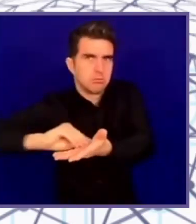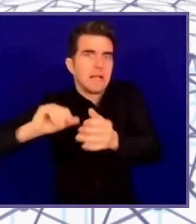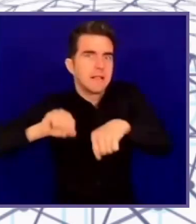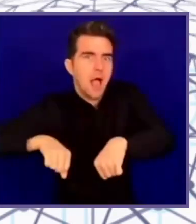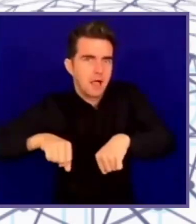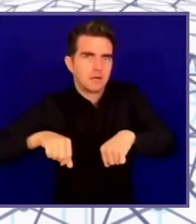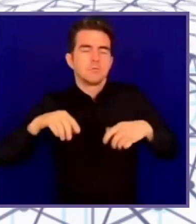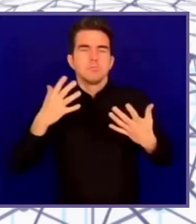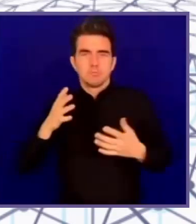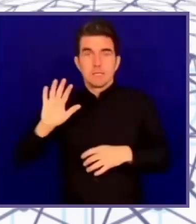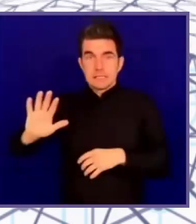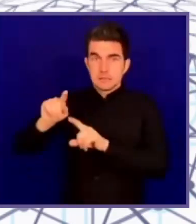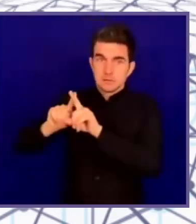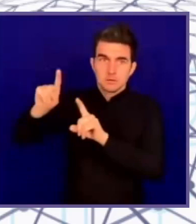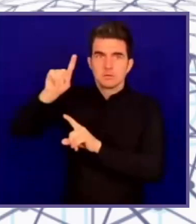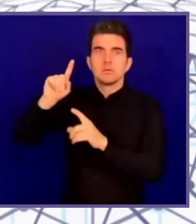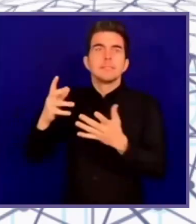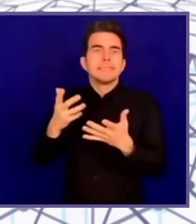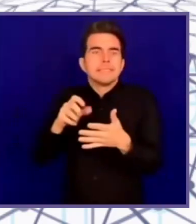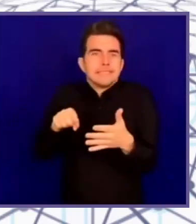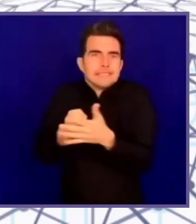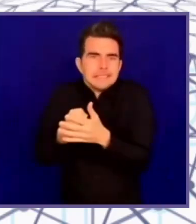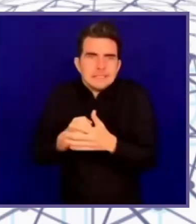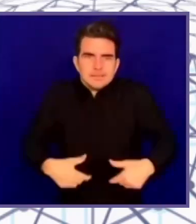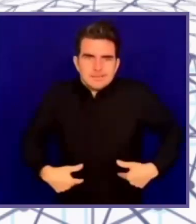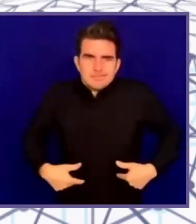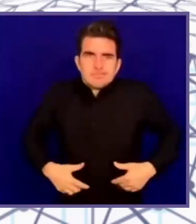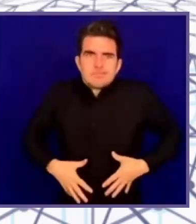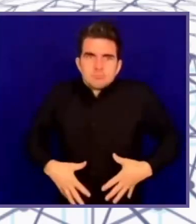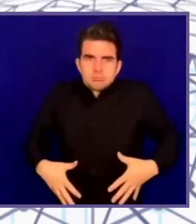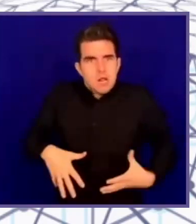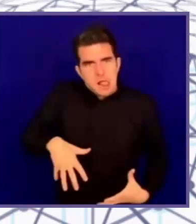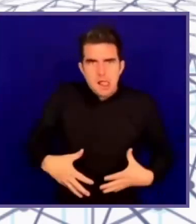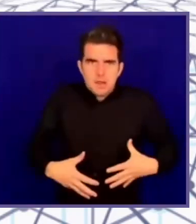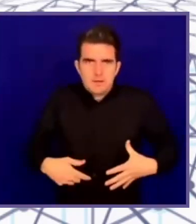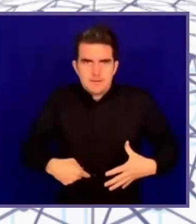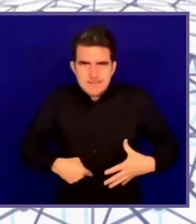and multiple learning disabilities. But his mum took him out of school age seven, because although